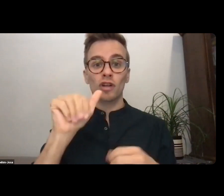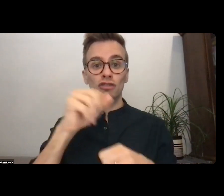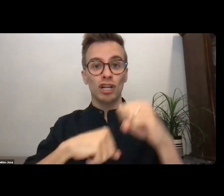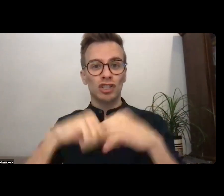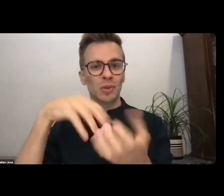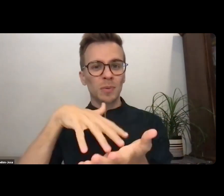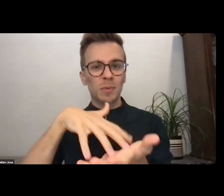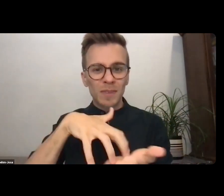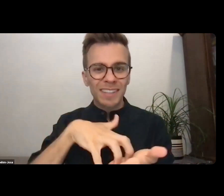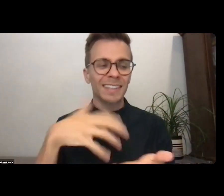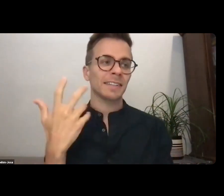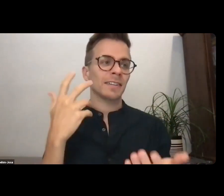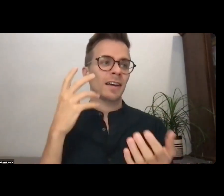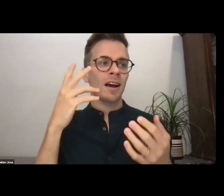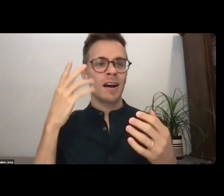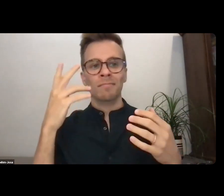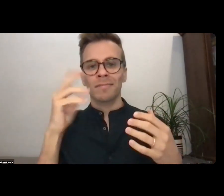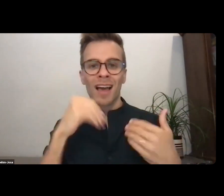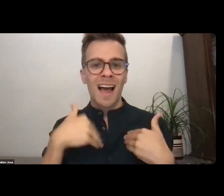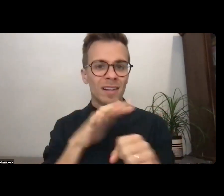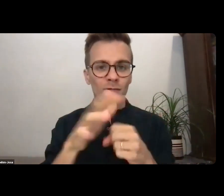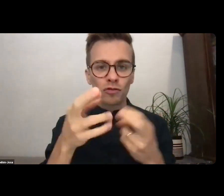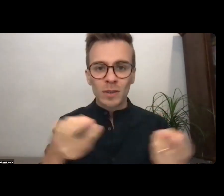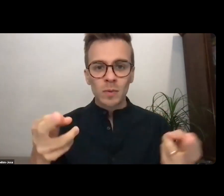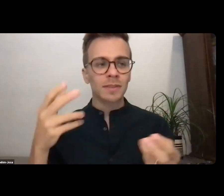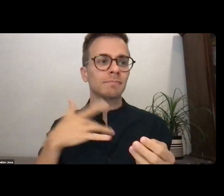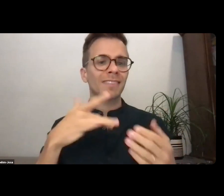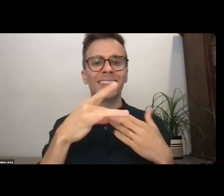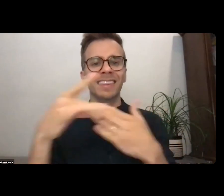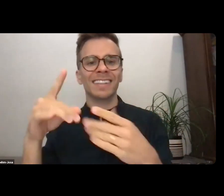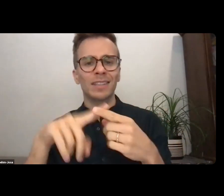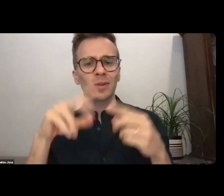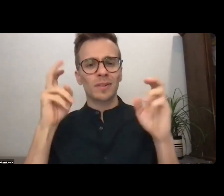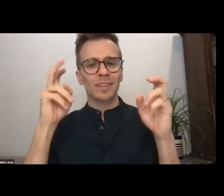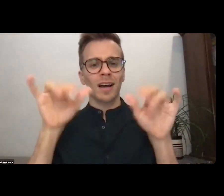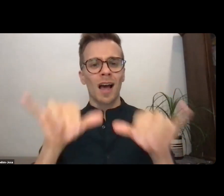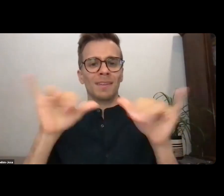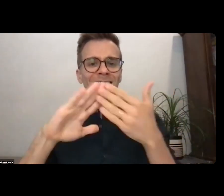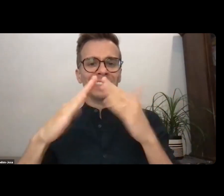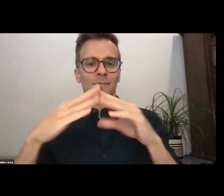If the social structure is weak, if it doesn't have enough resources dedicated to it, it